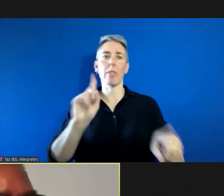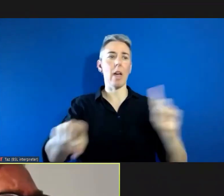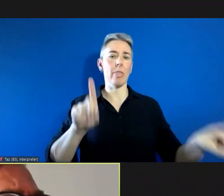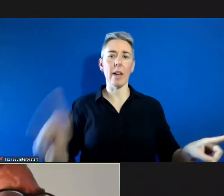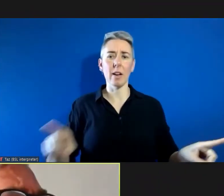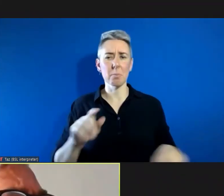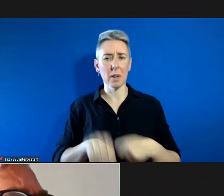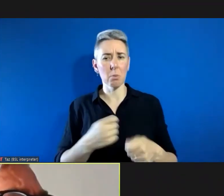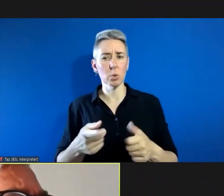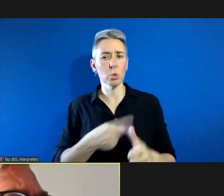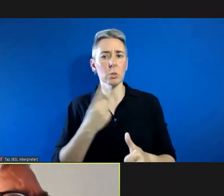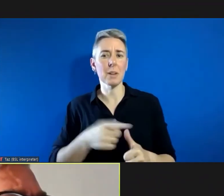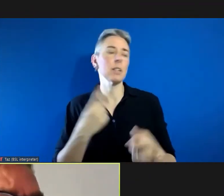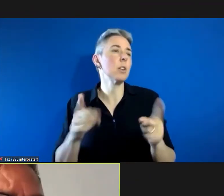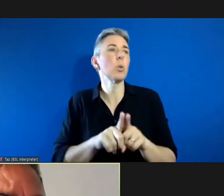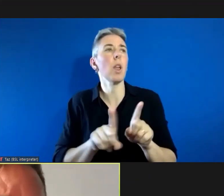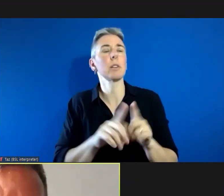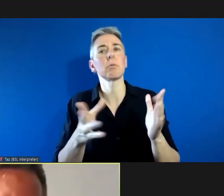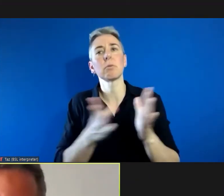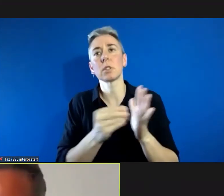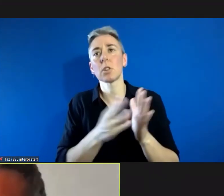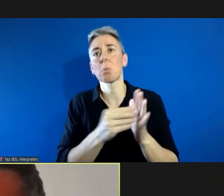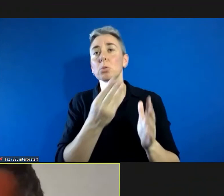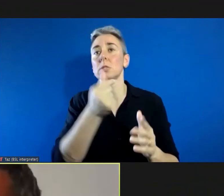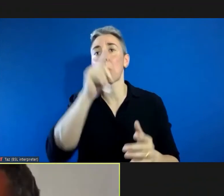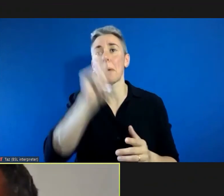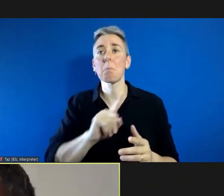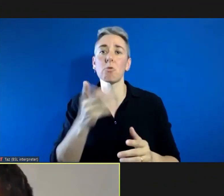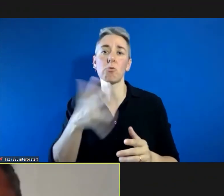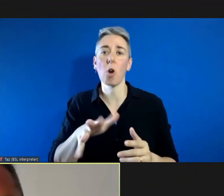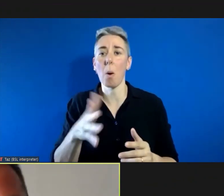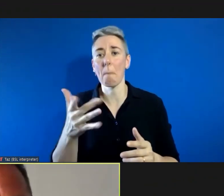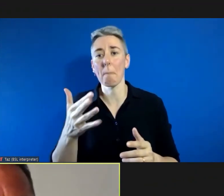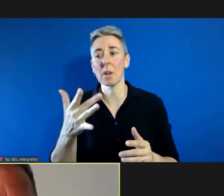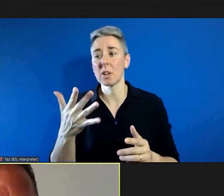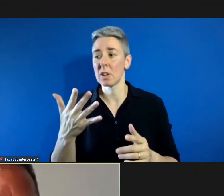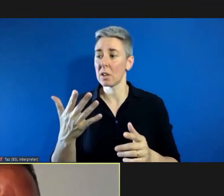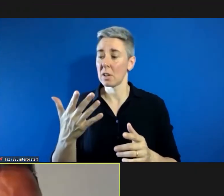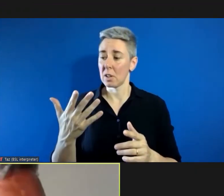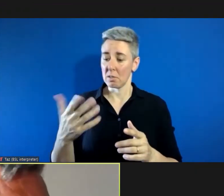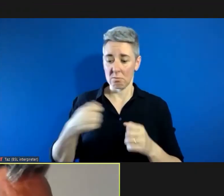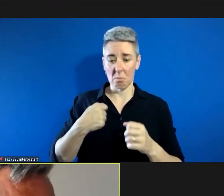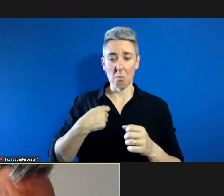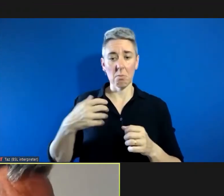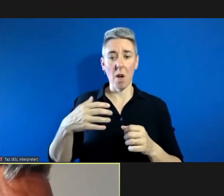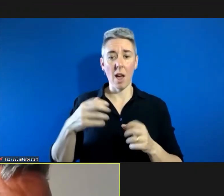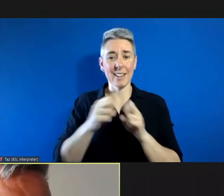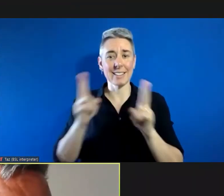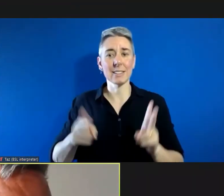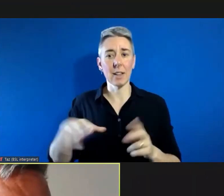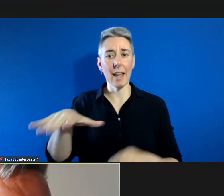When we have, for example, we'll have people come in from across the road on the estate, whether